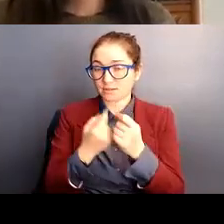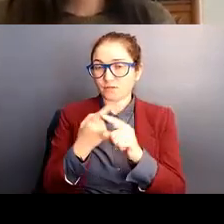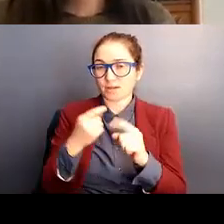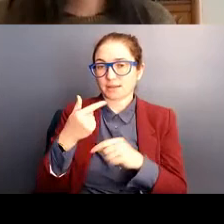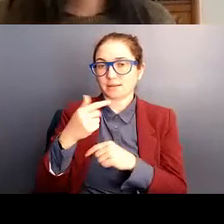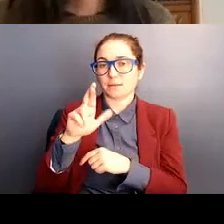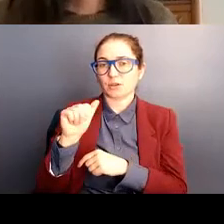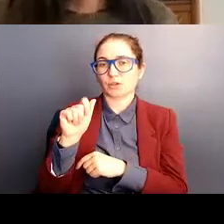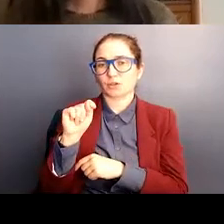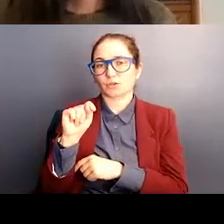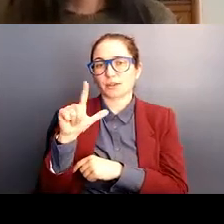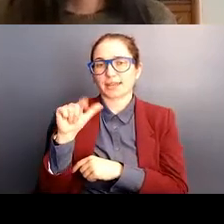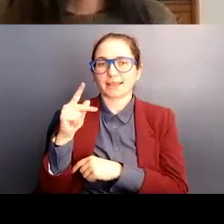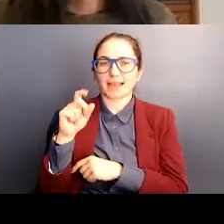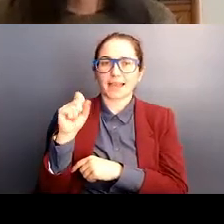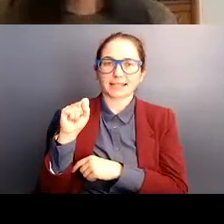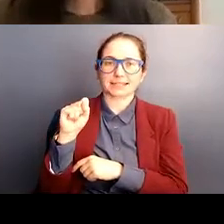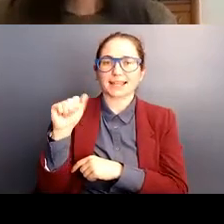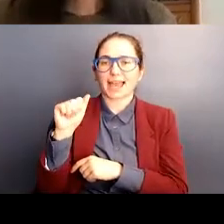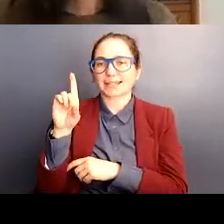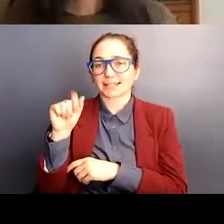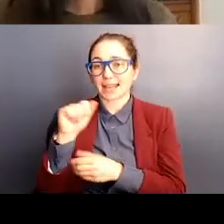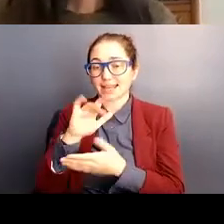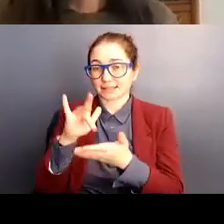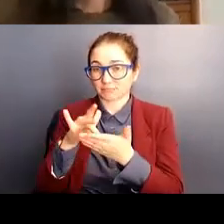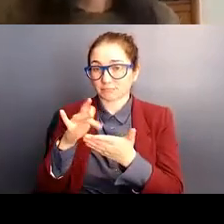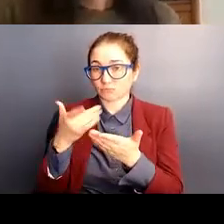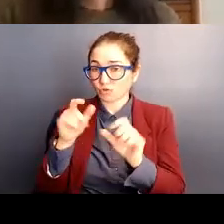Center. So you can actually call or email them. And they would be